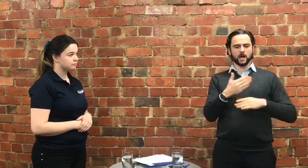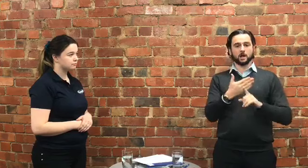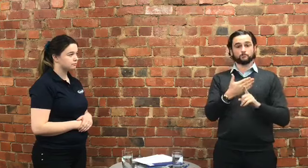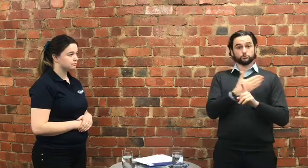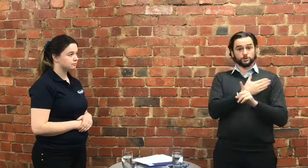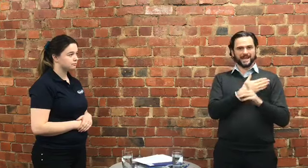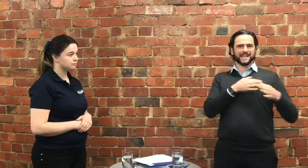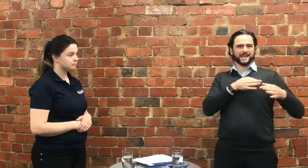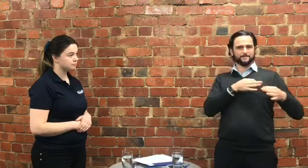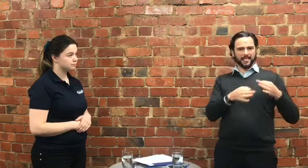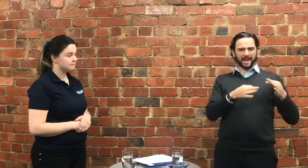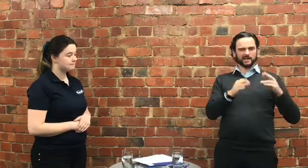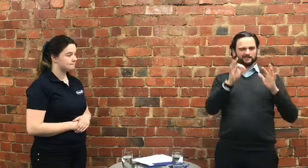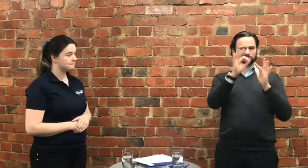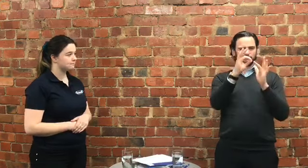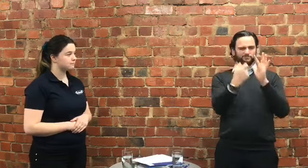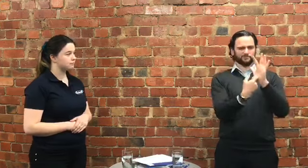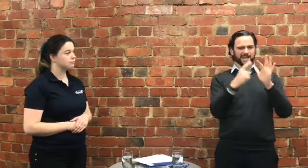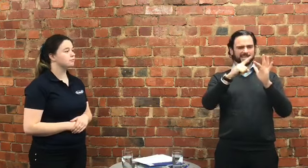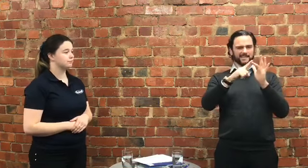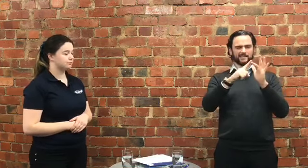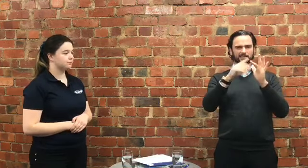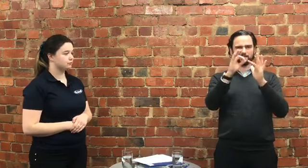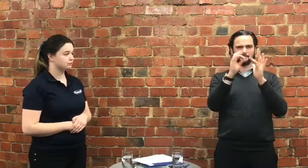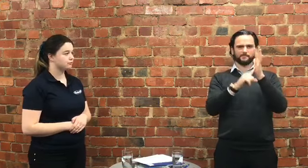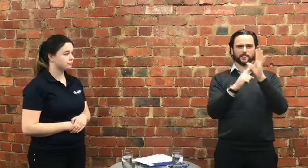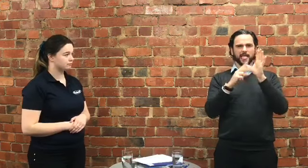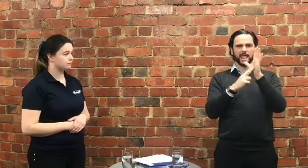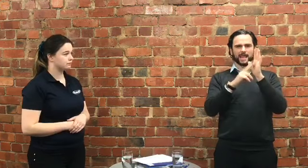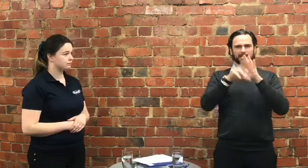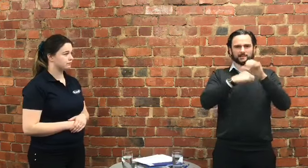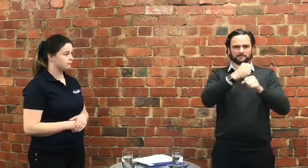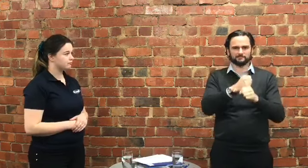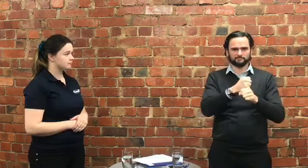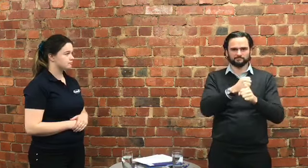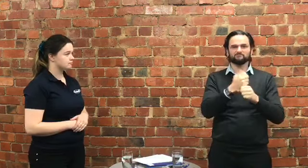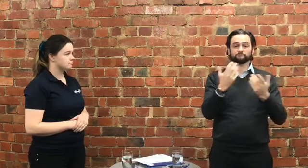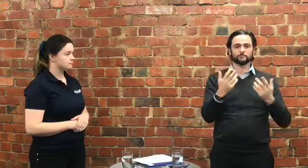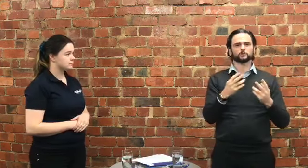I would like to talk also about the career planning, that process.